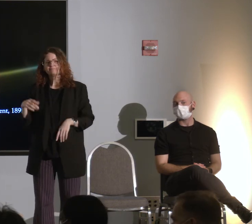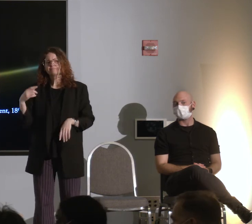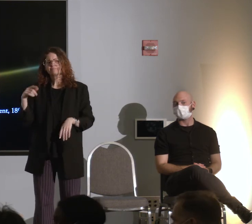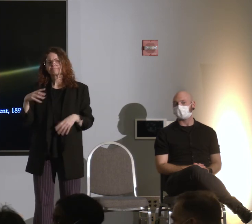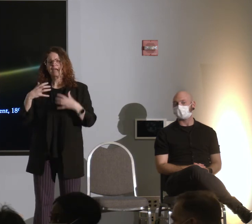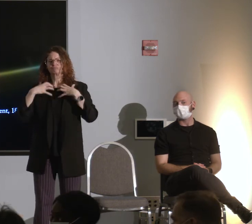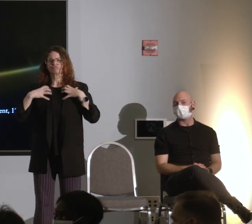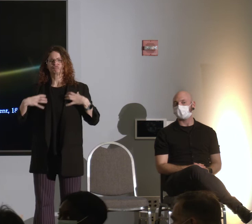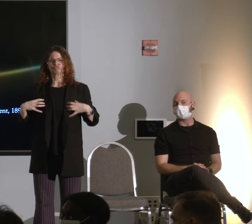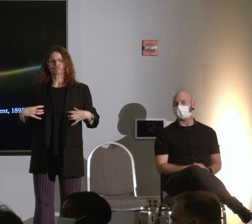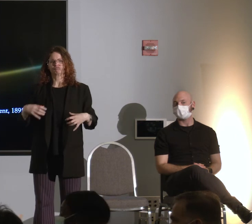Microphone is coming your way.